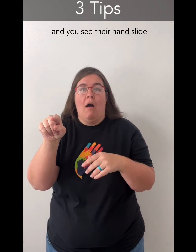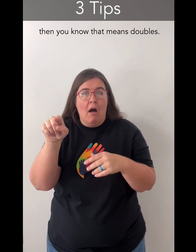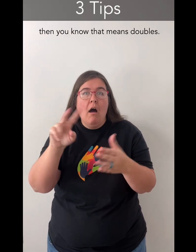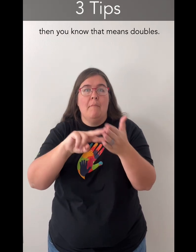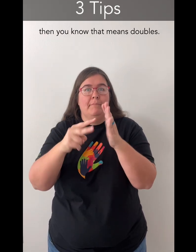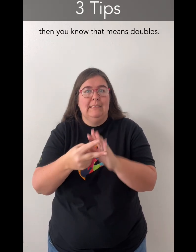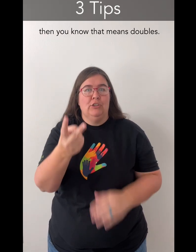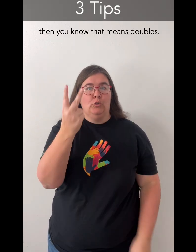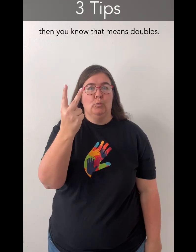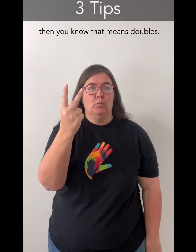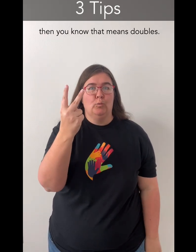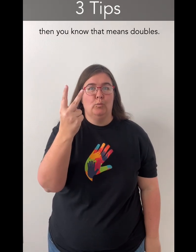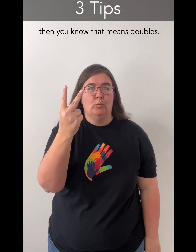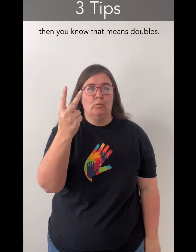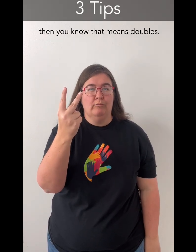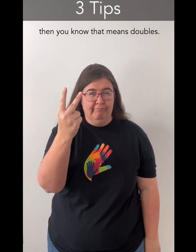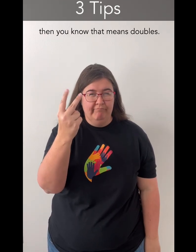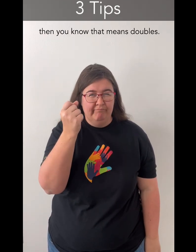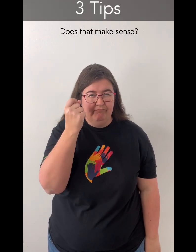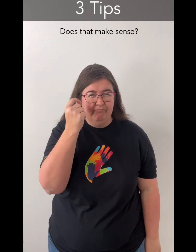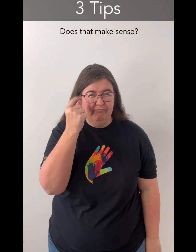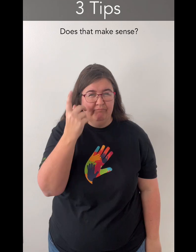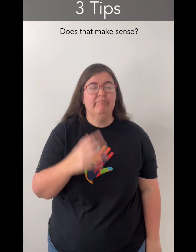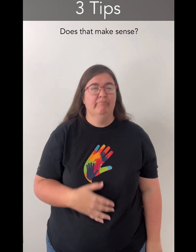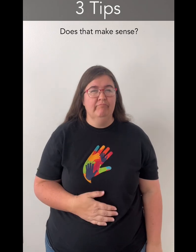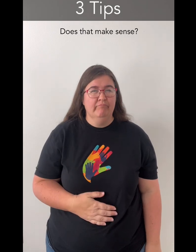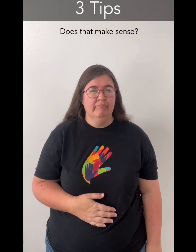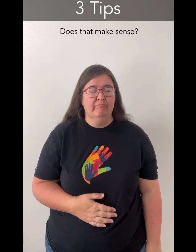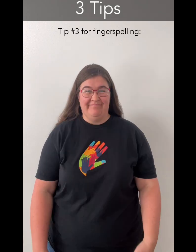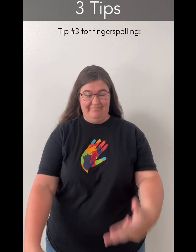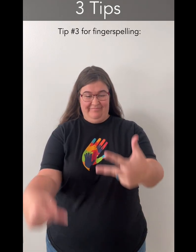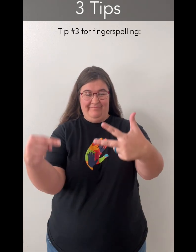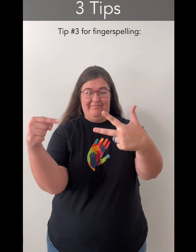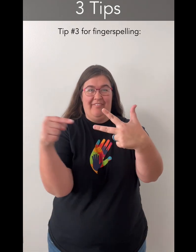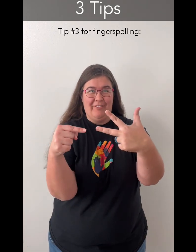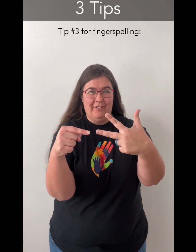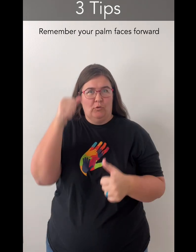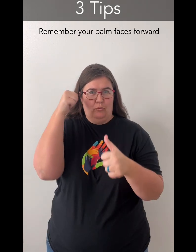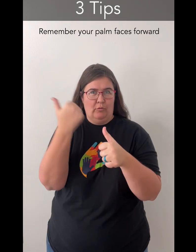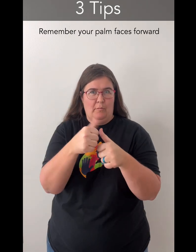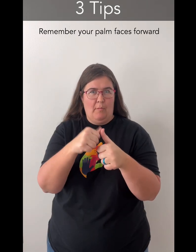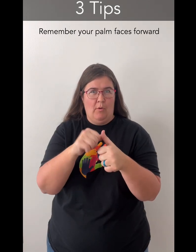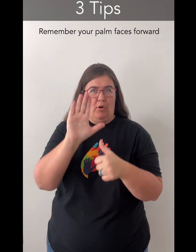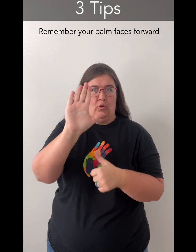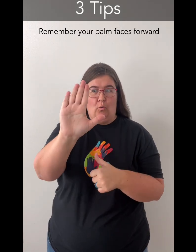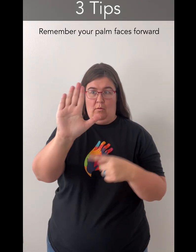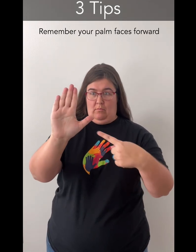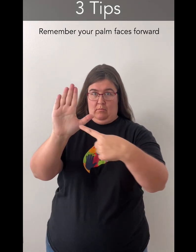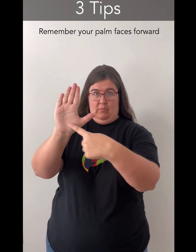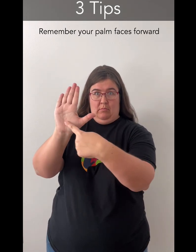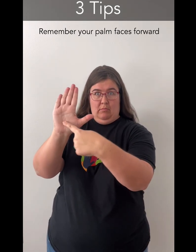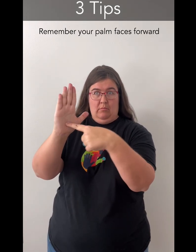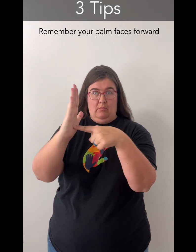then you know that means a double letter. Does that make sense? Tip #3 for fingerspelling: Remember your palm faces forward